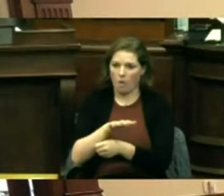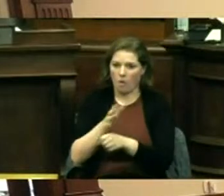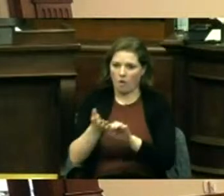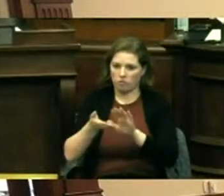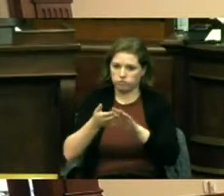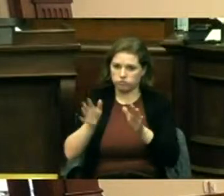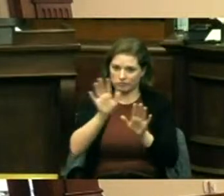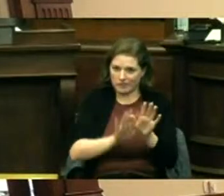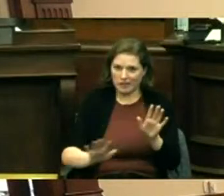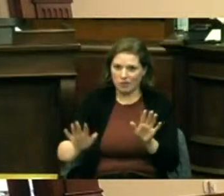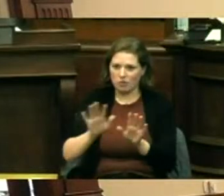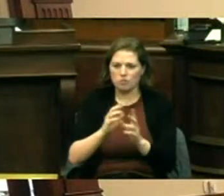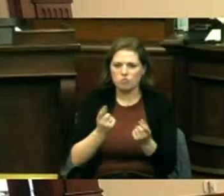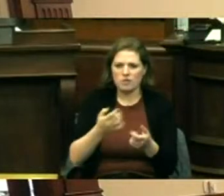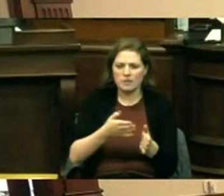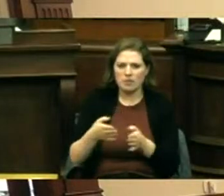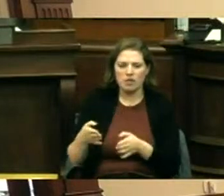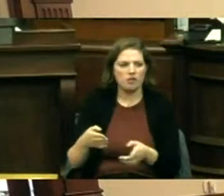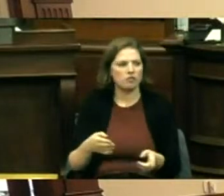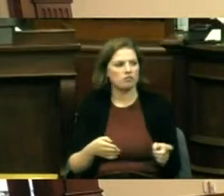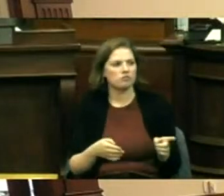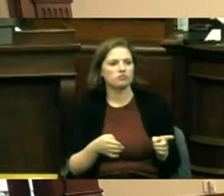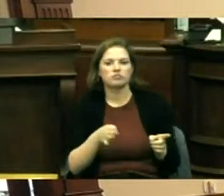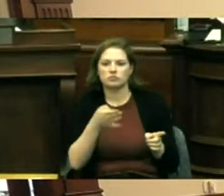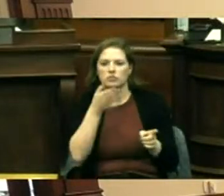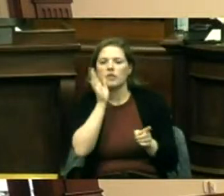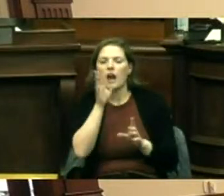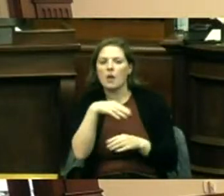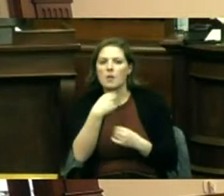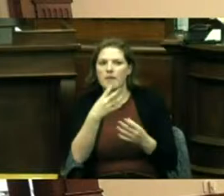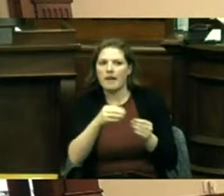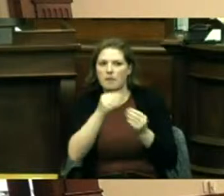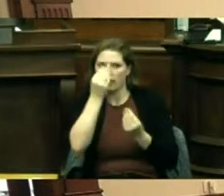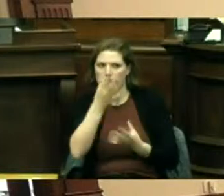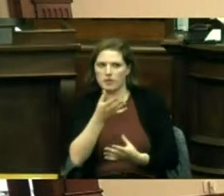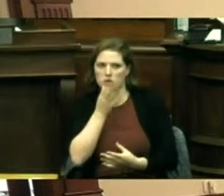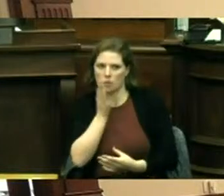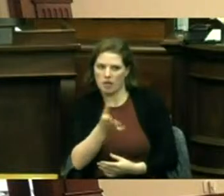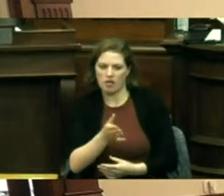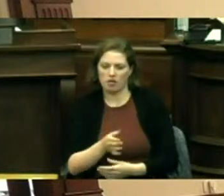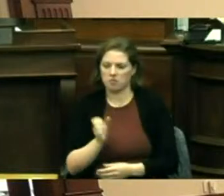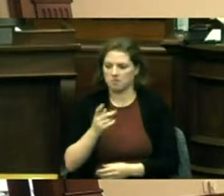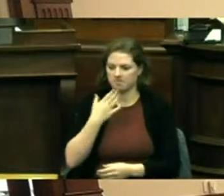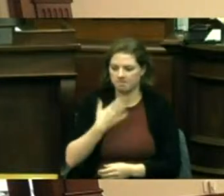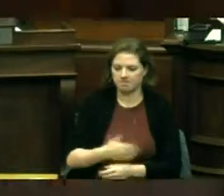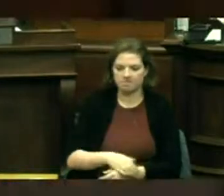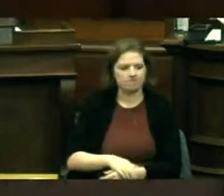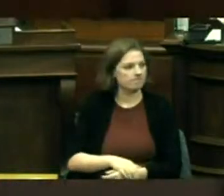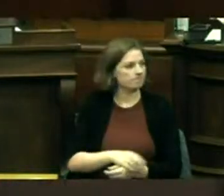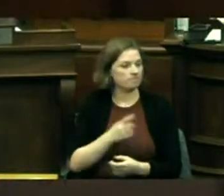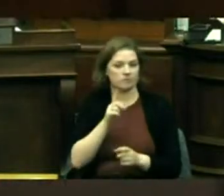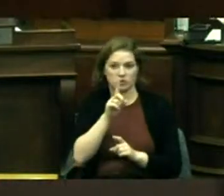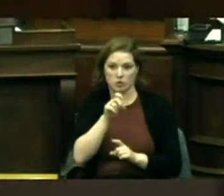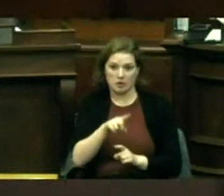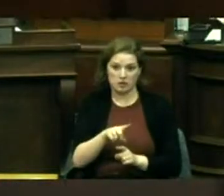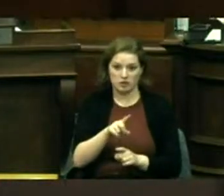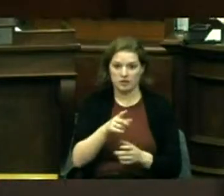what is our plan for covering the entire city comprehensively? Thanks. Council member. We'll